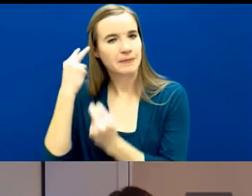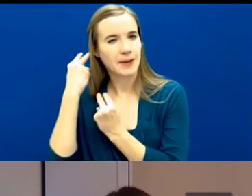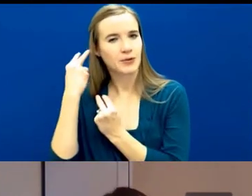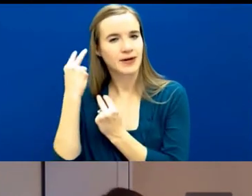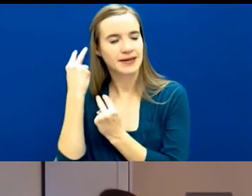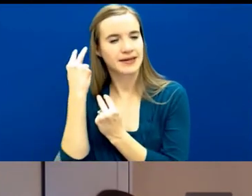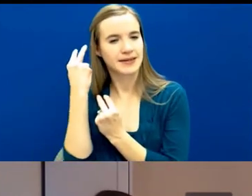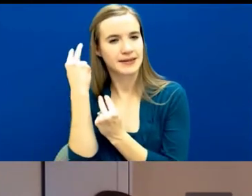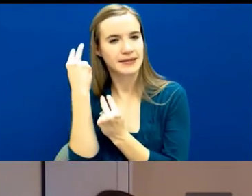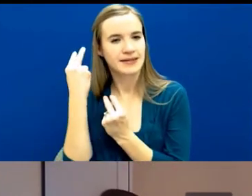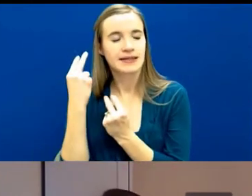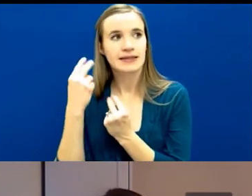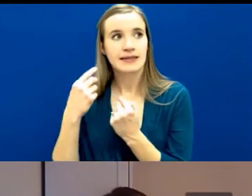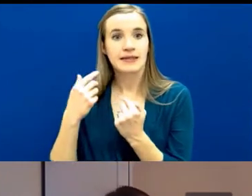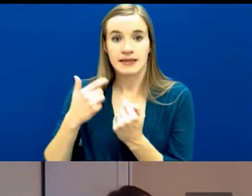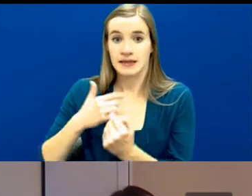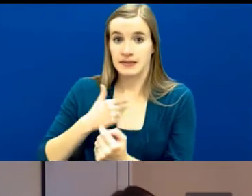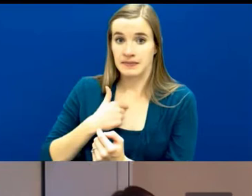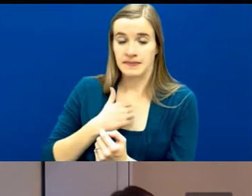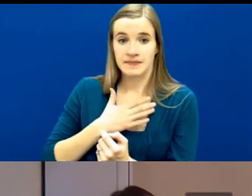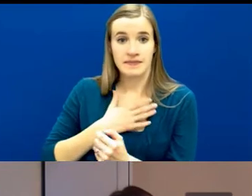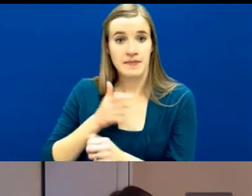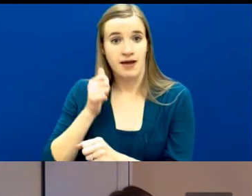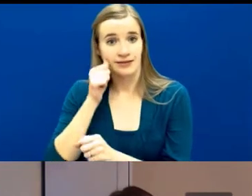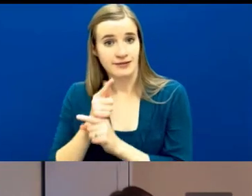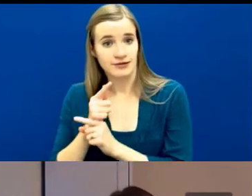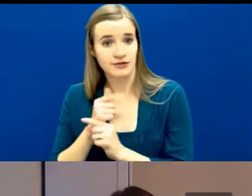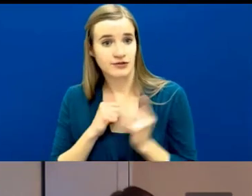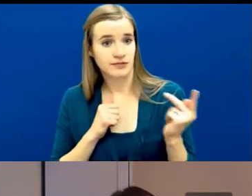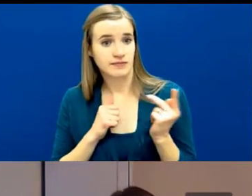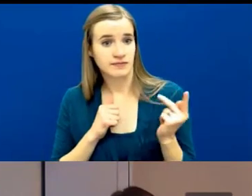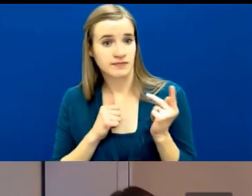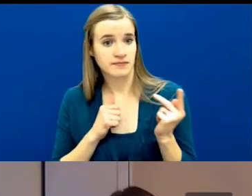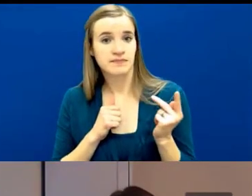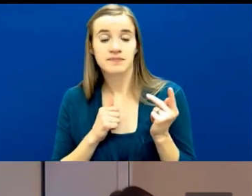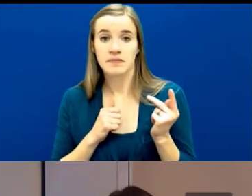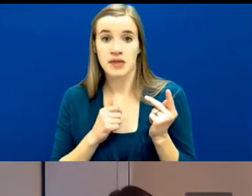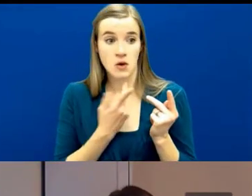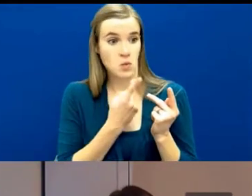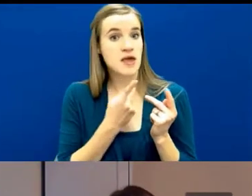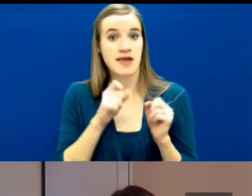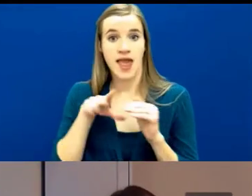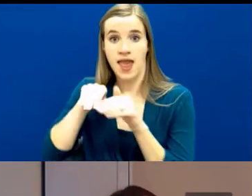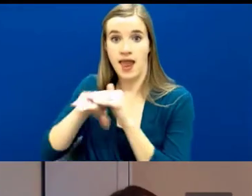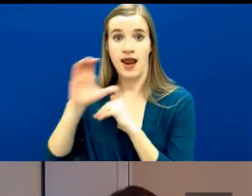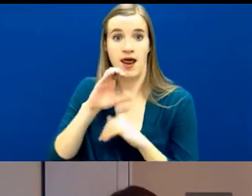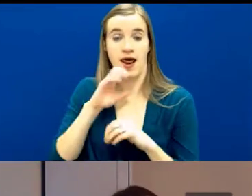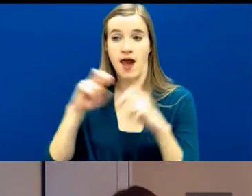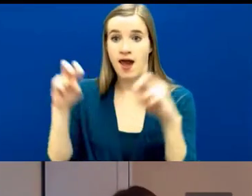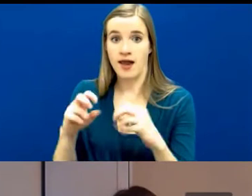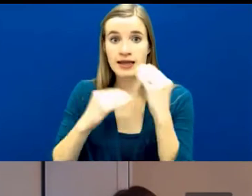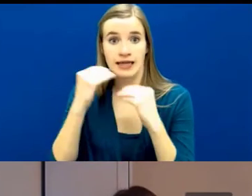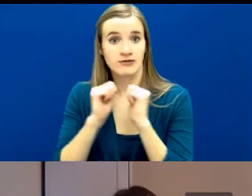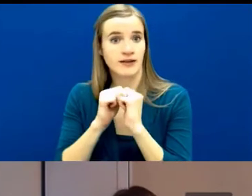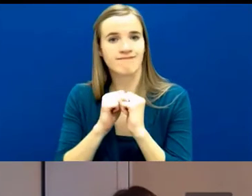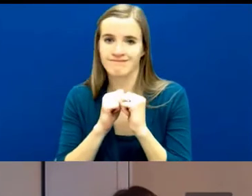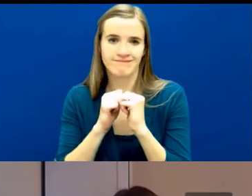and I ended up having to eat separated, because, um, I was not allowed to eat